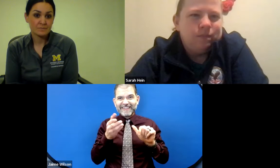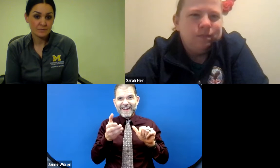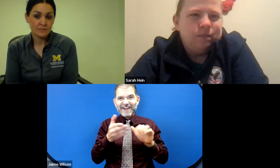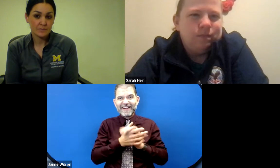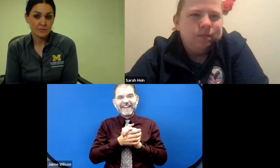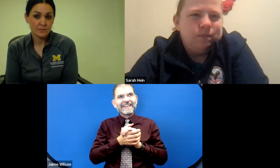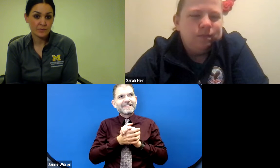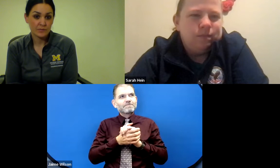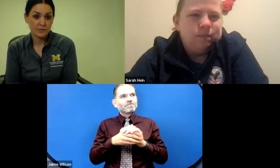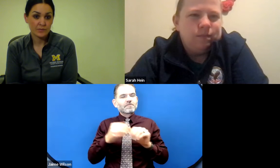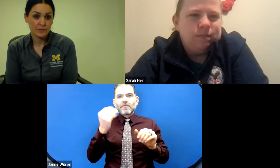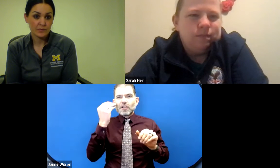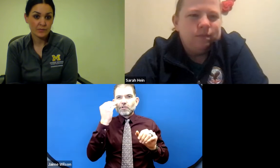ASL Interpreter: It's a great question right there.